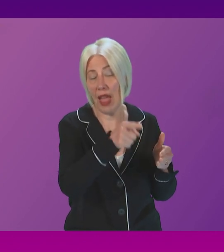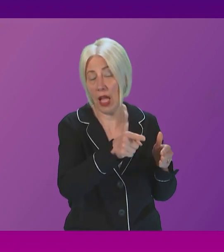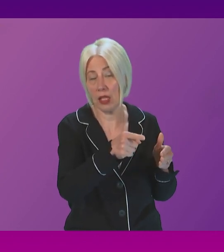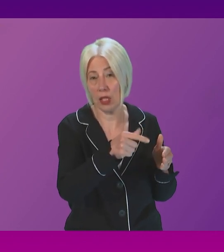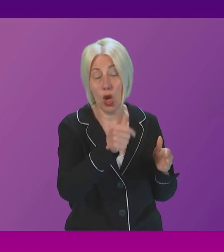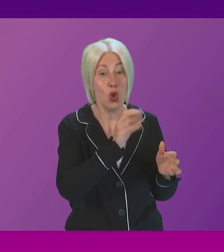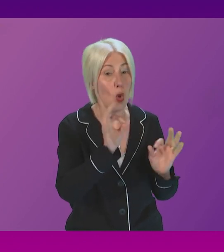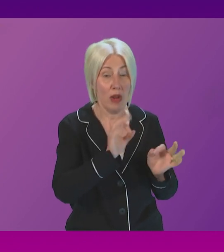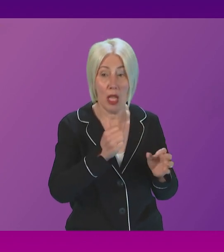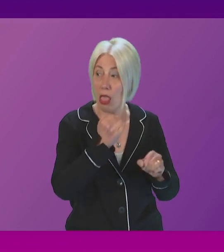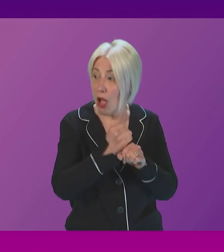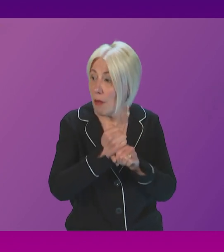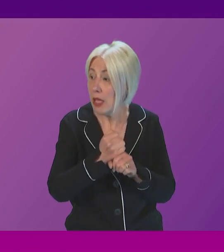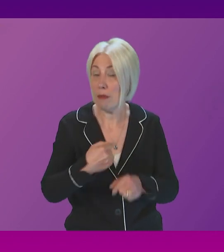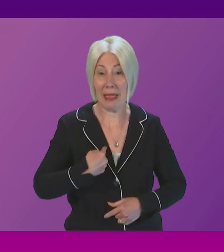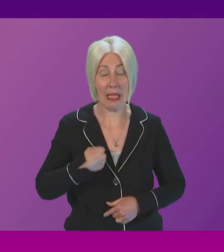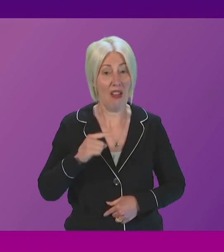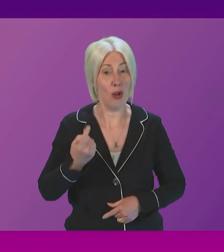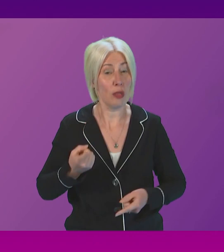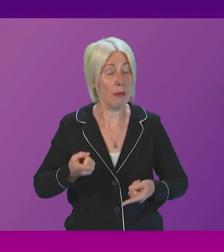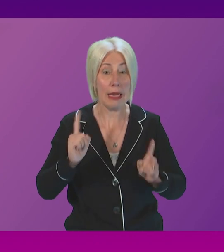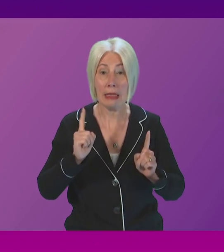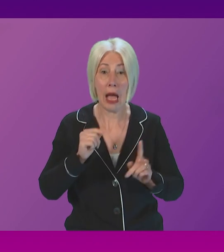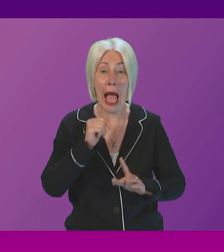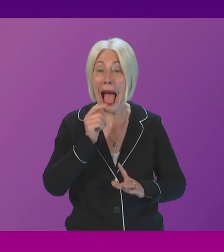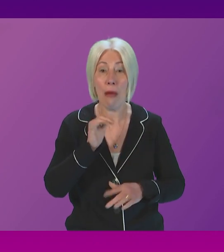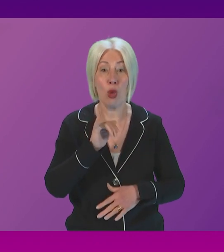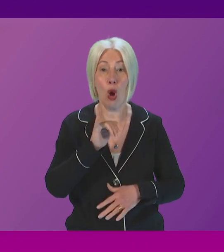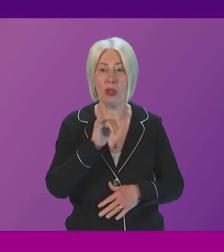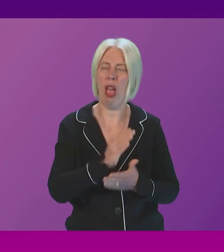in the Government—certainly not I, as First Minister—is doubting the significant impact